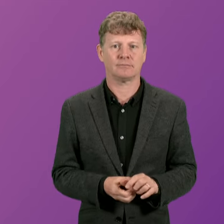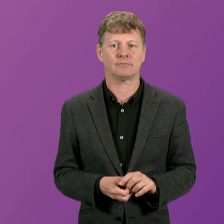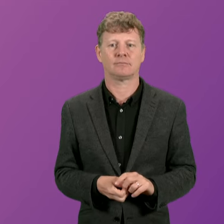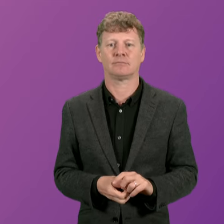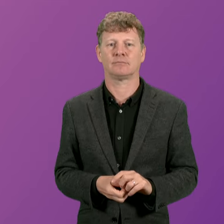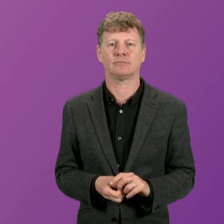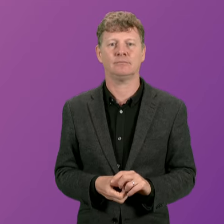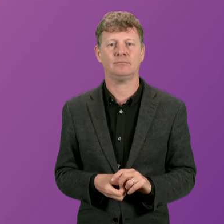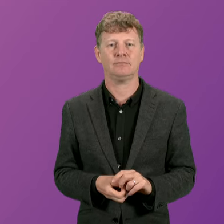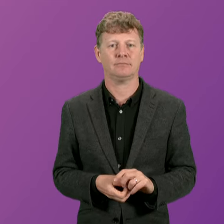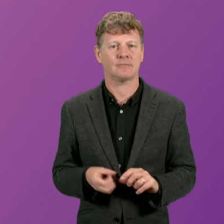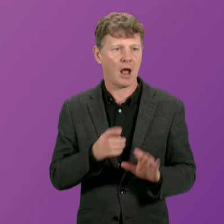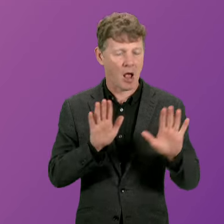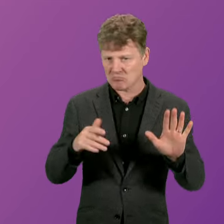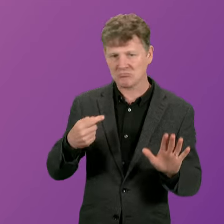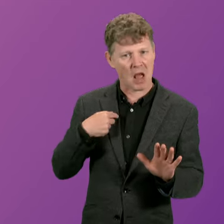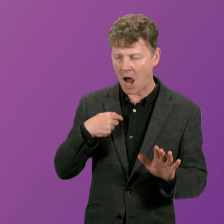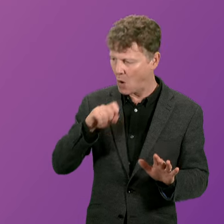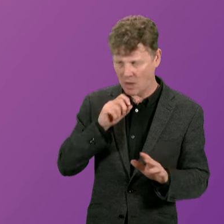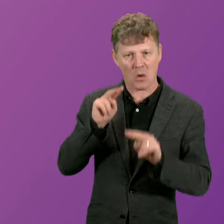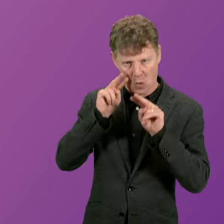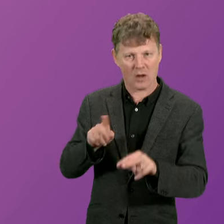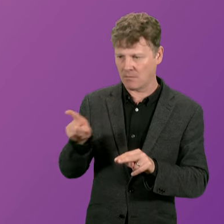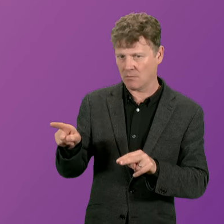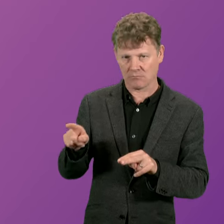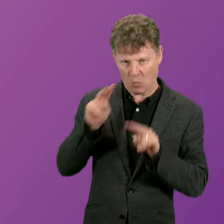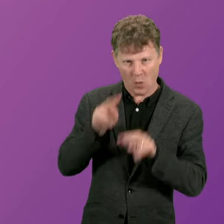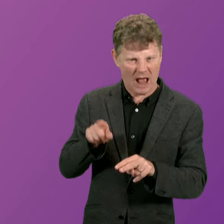I will certainly look in detail at the point that Jackie Baillie puts to me about the